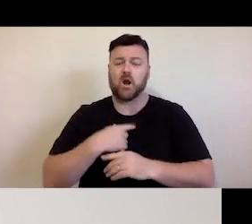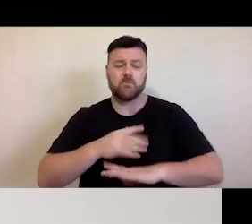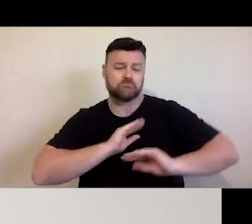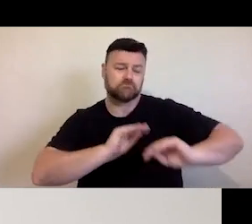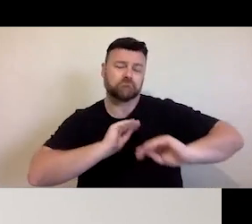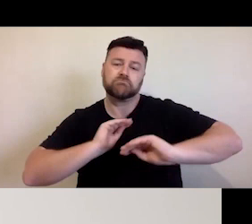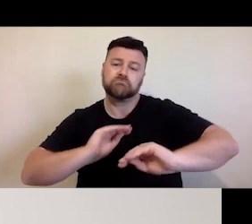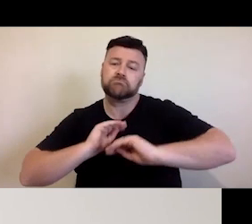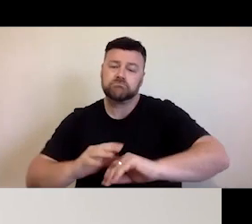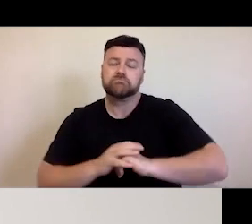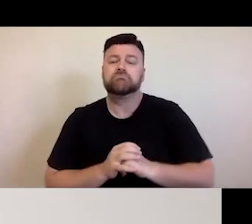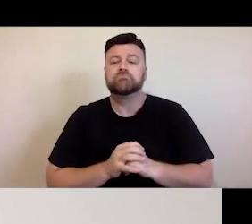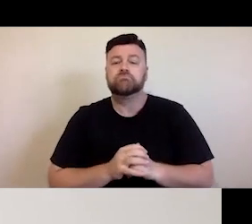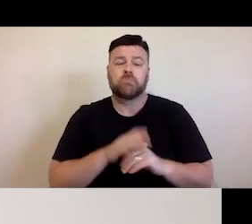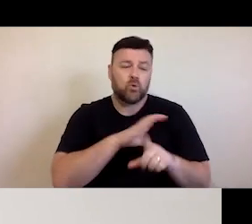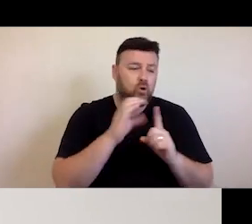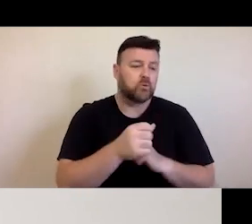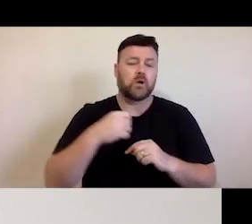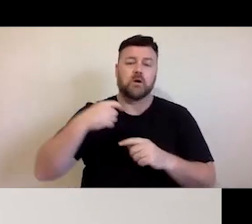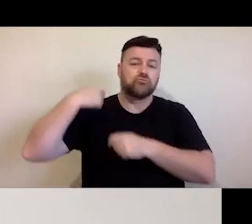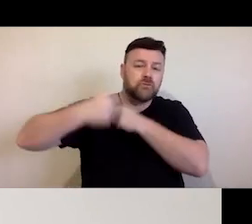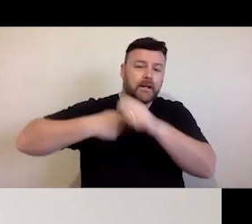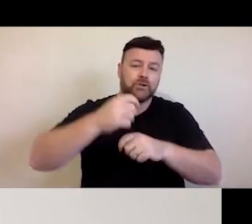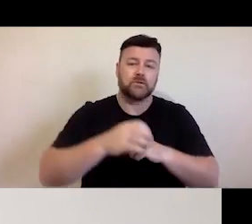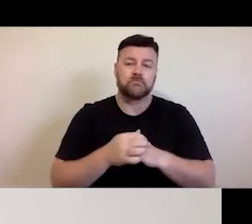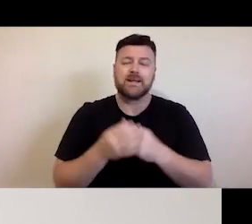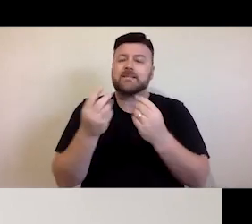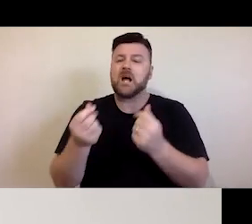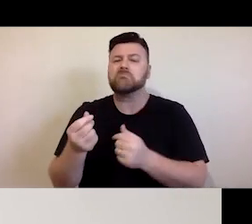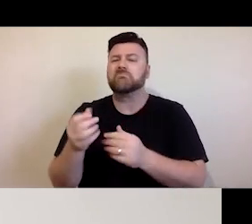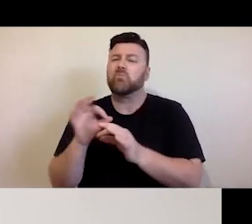while others are less able to identify and articulate them.